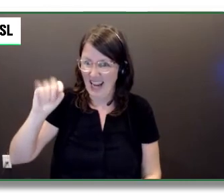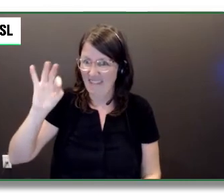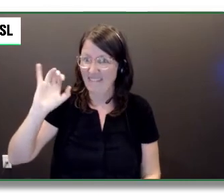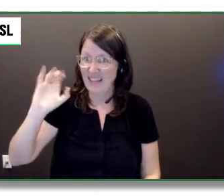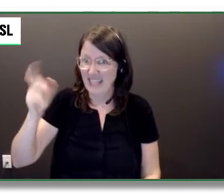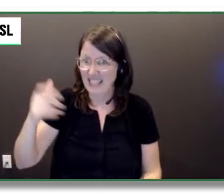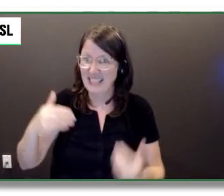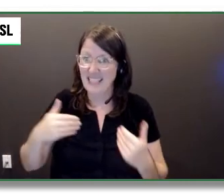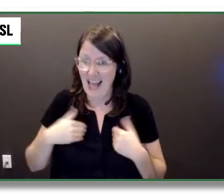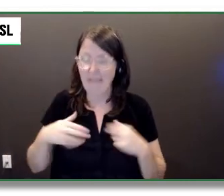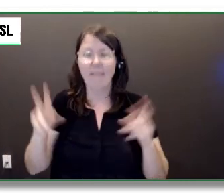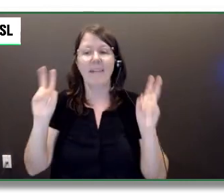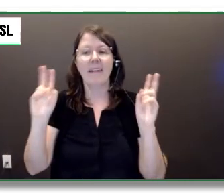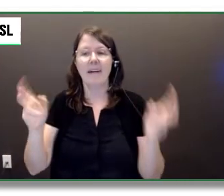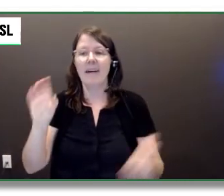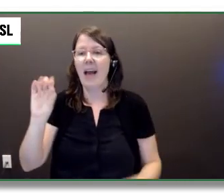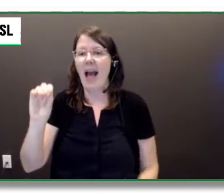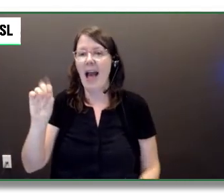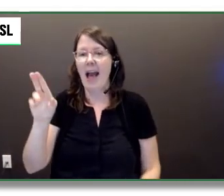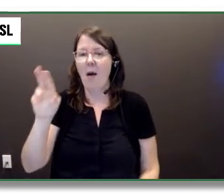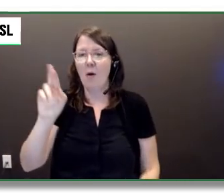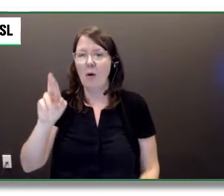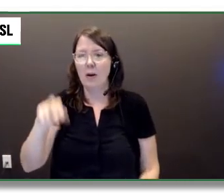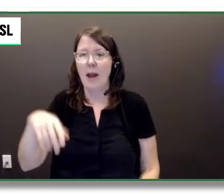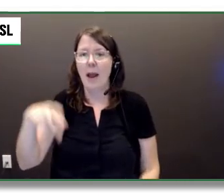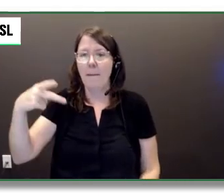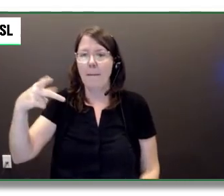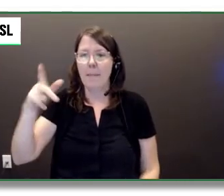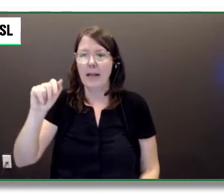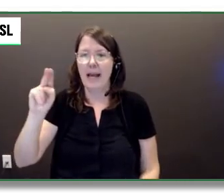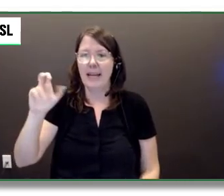So I'll show you here. This is the YouTube playlist for the the Netflix Our